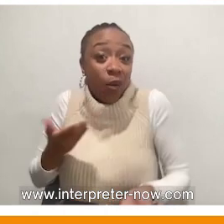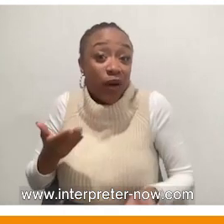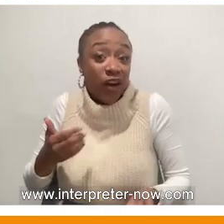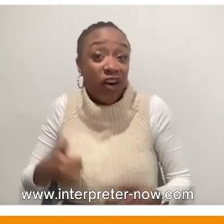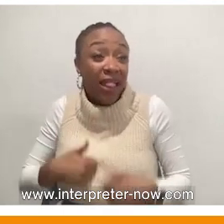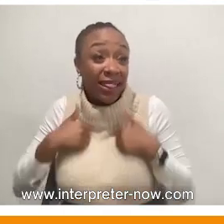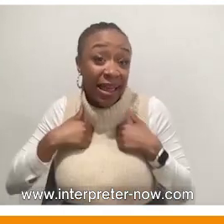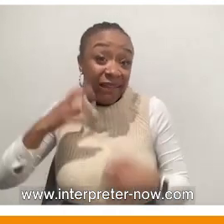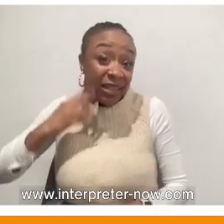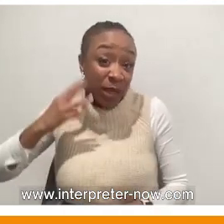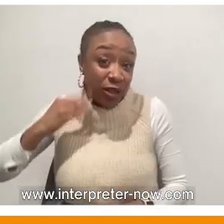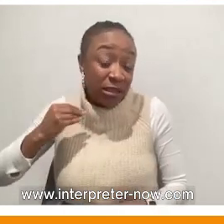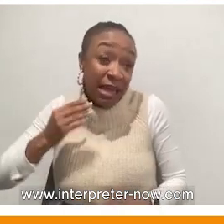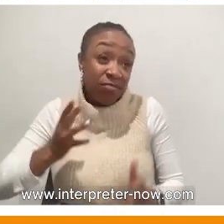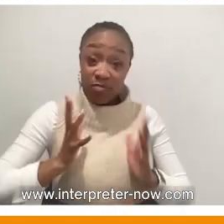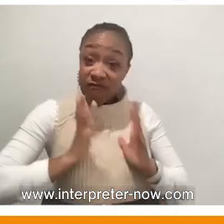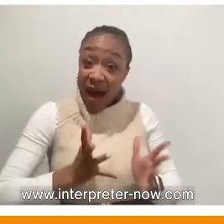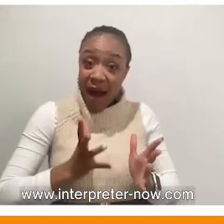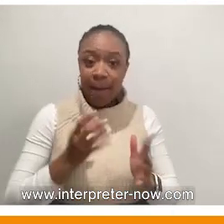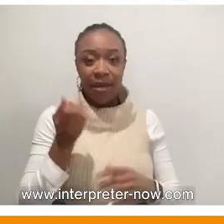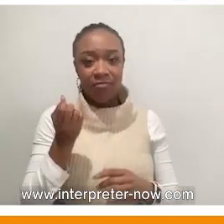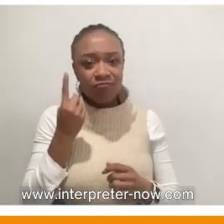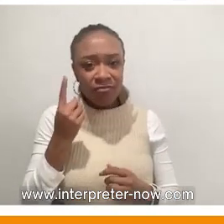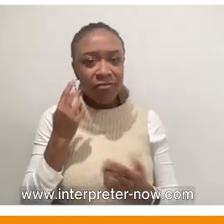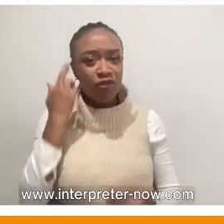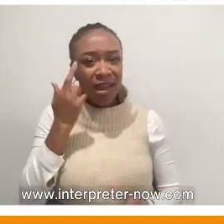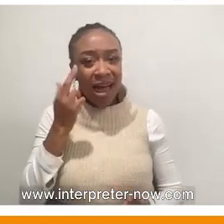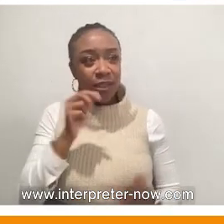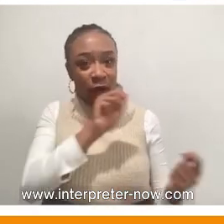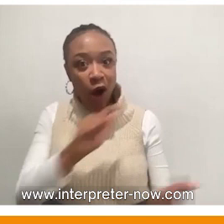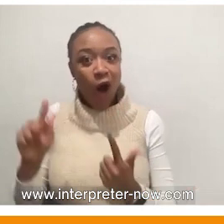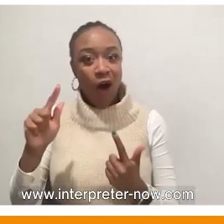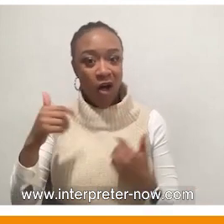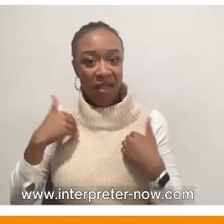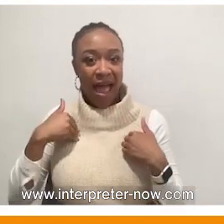I'm just trying to help people realize that we all have bias.